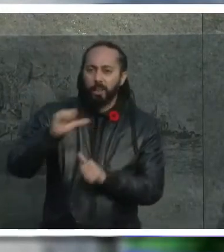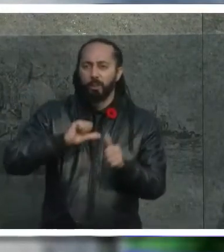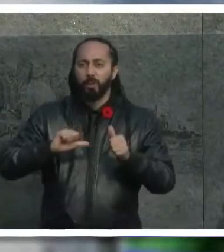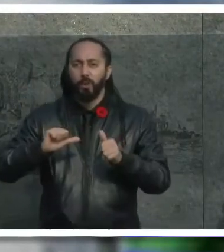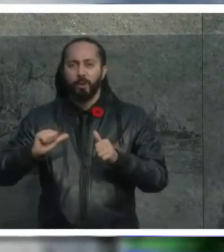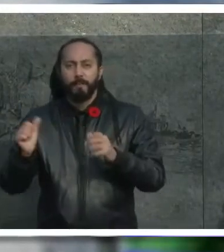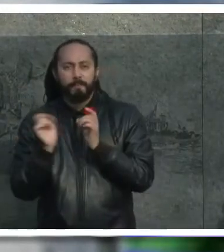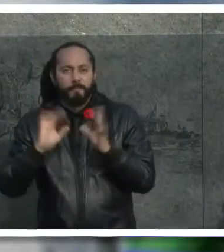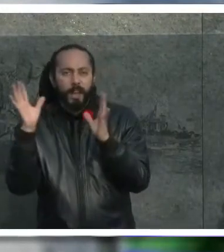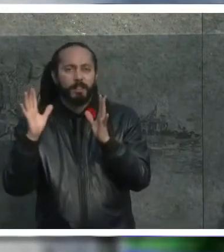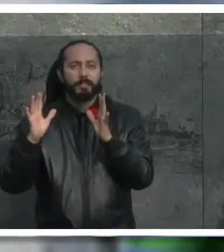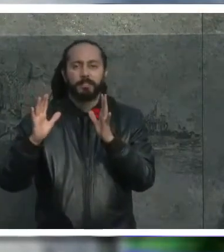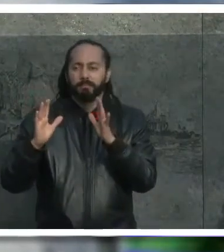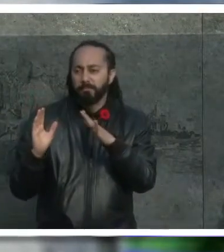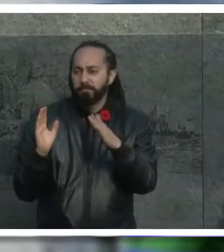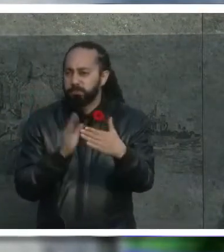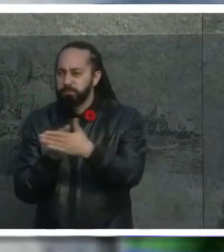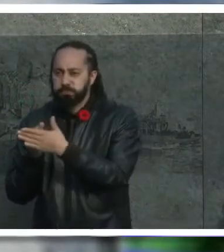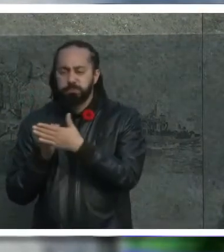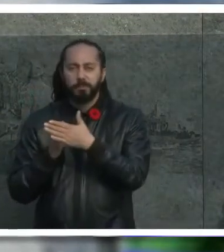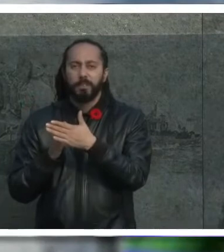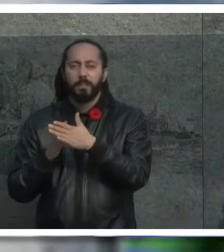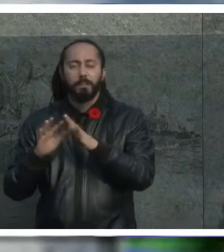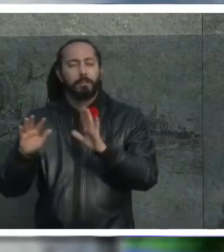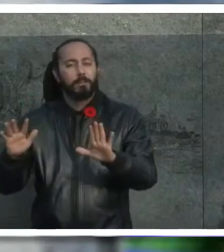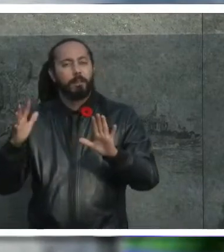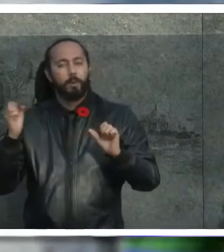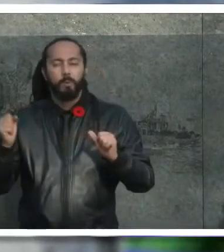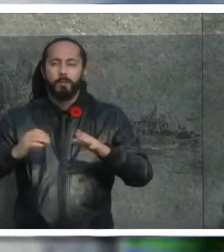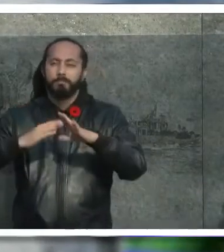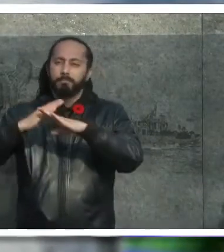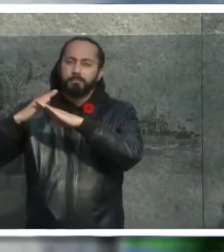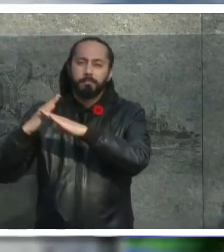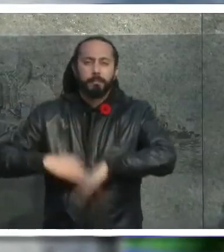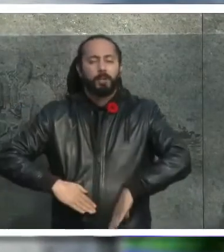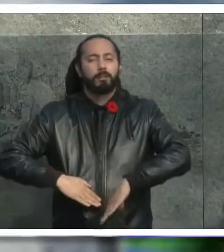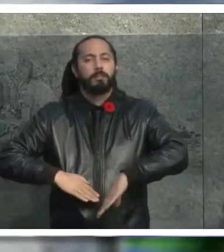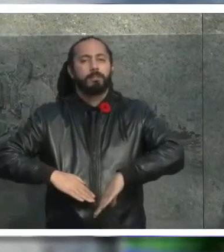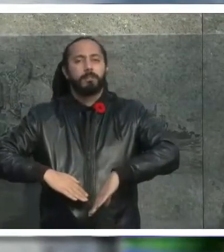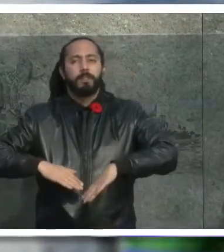and the use of violence. We seek to remove the barriers of division